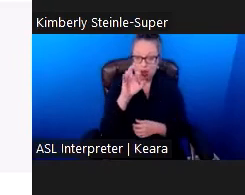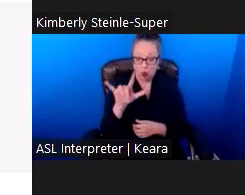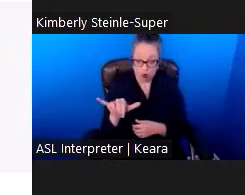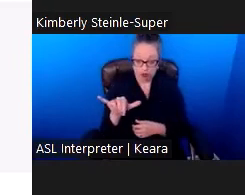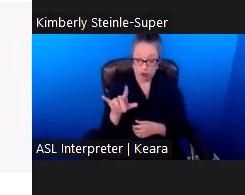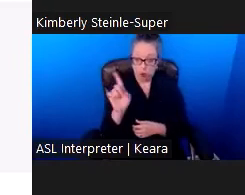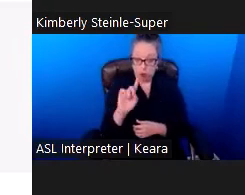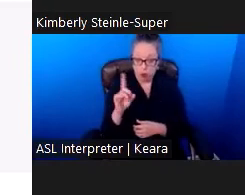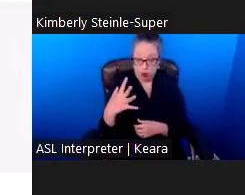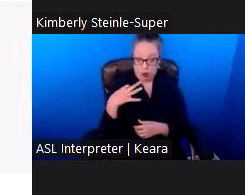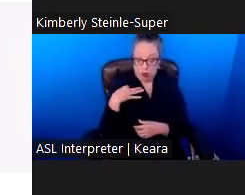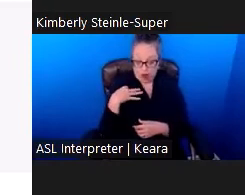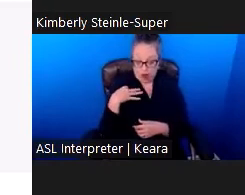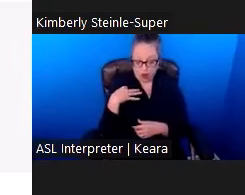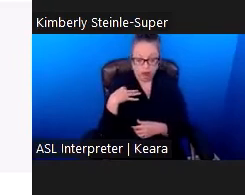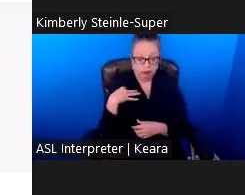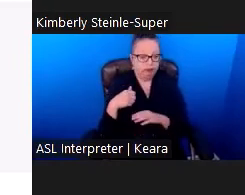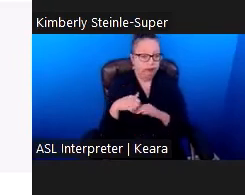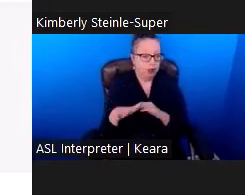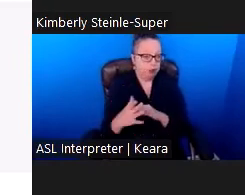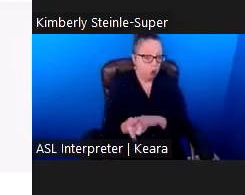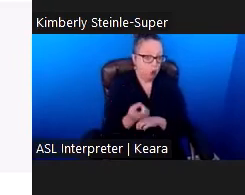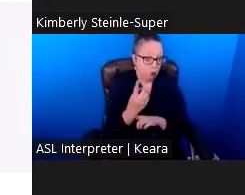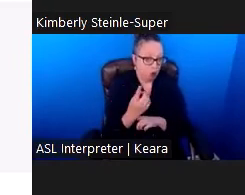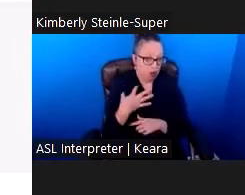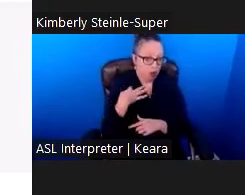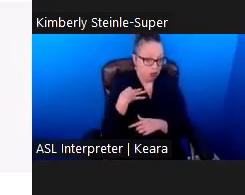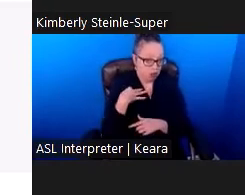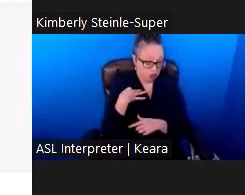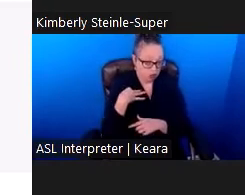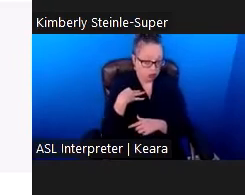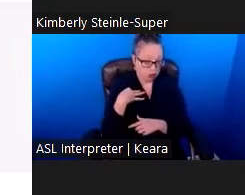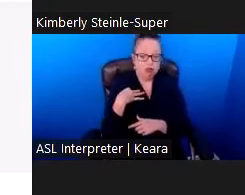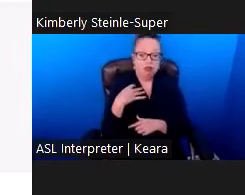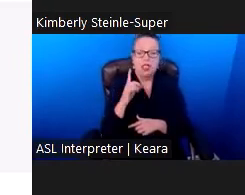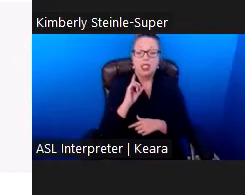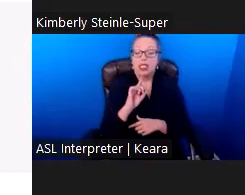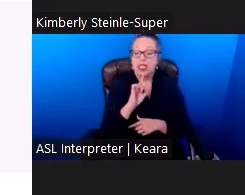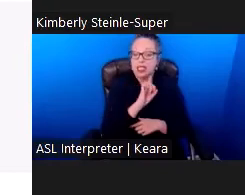again as a reminder, you may only submit one application in a single category per year.